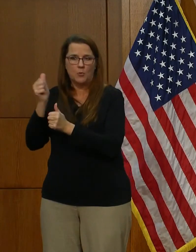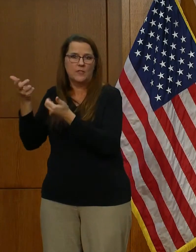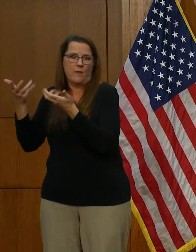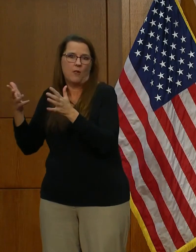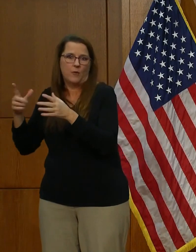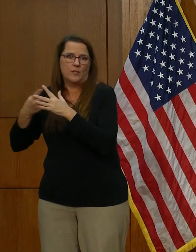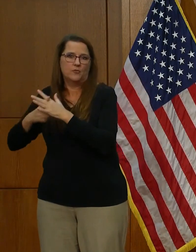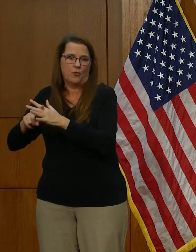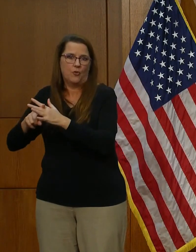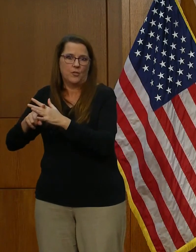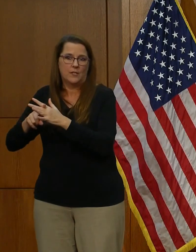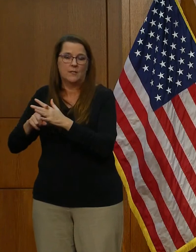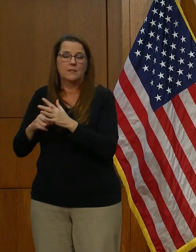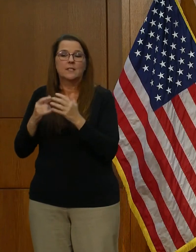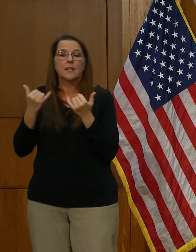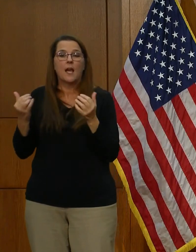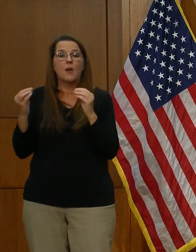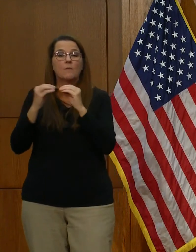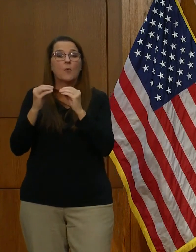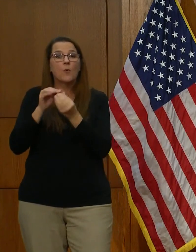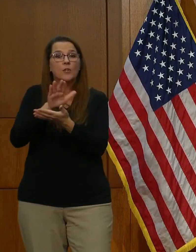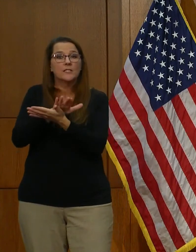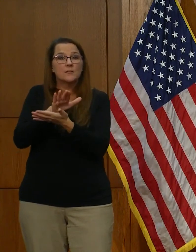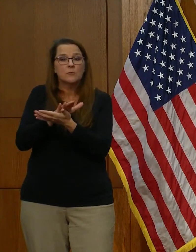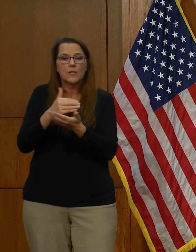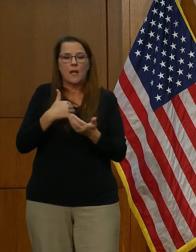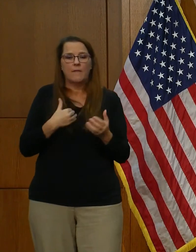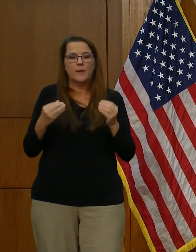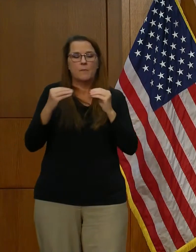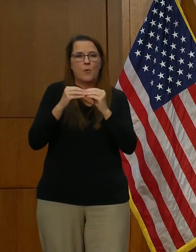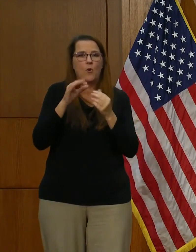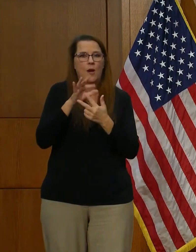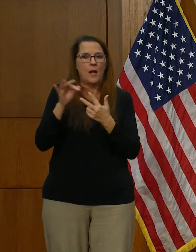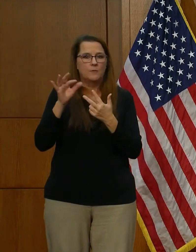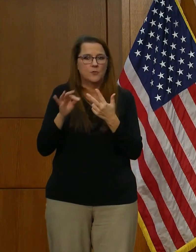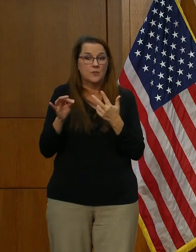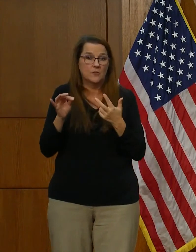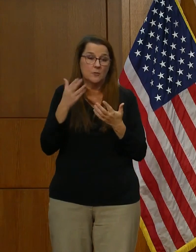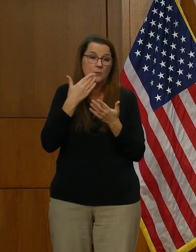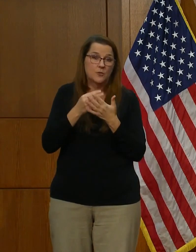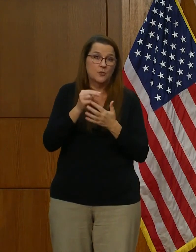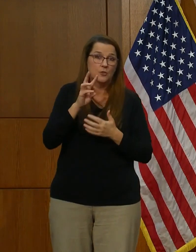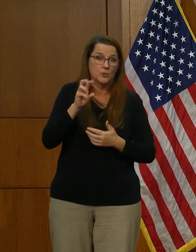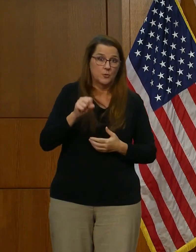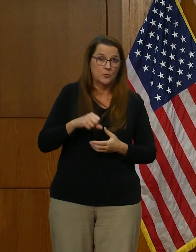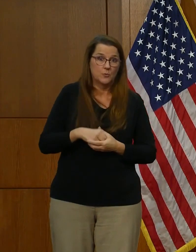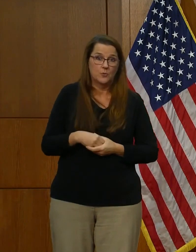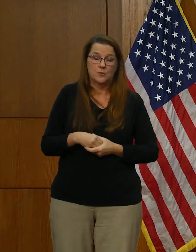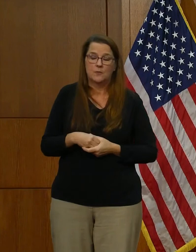LEARNING OPTIONS AND MOST HAVE STARTED. NOW, MORE FACILITIES